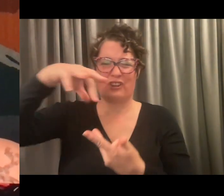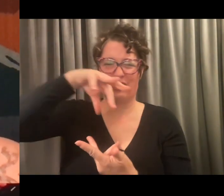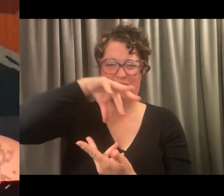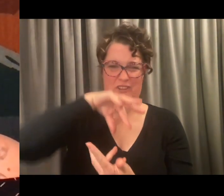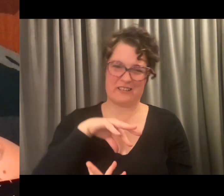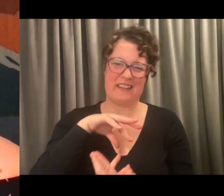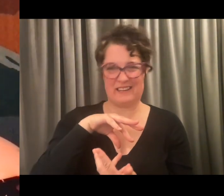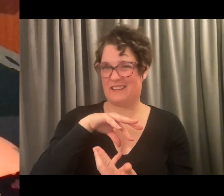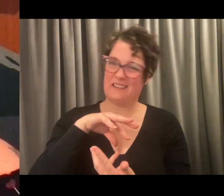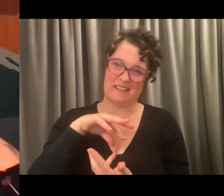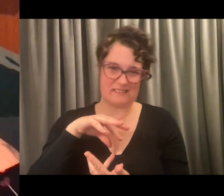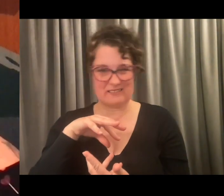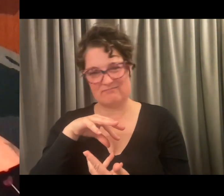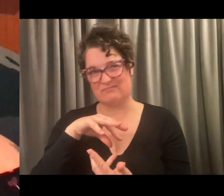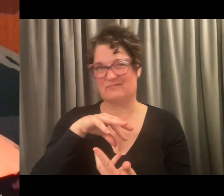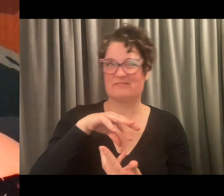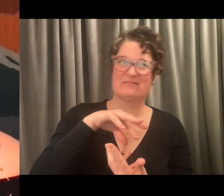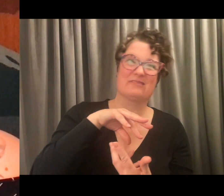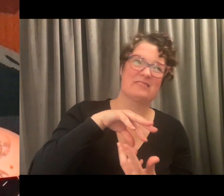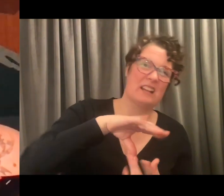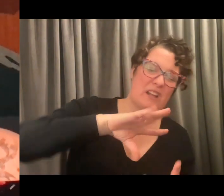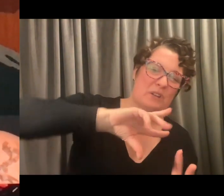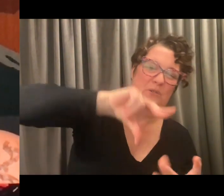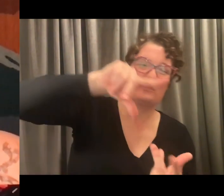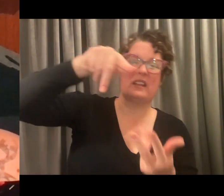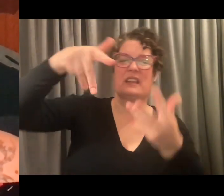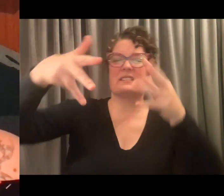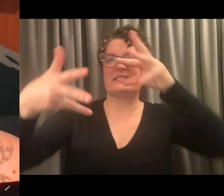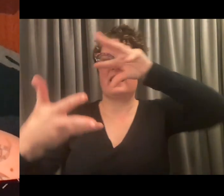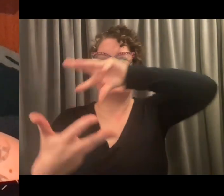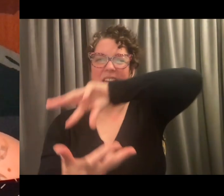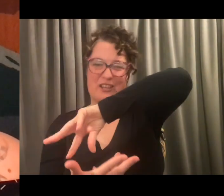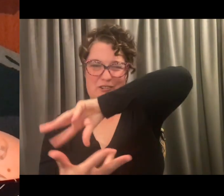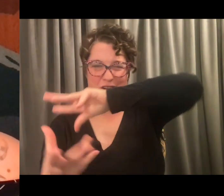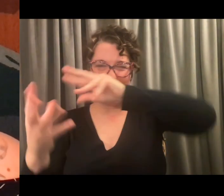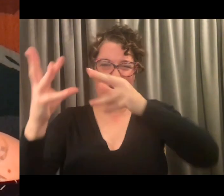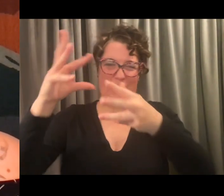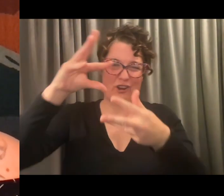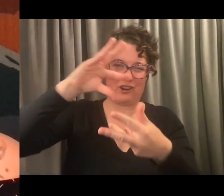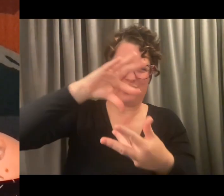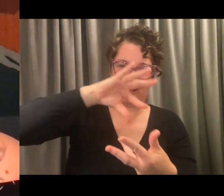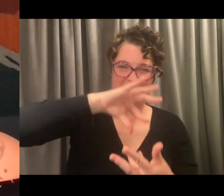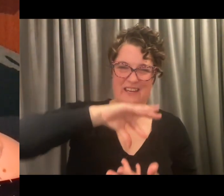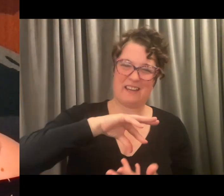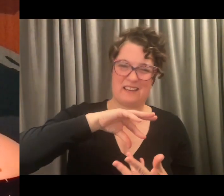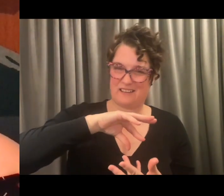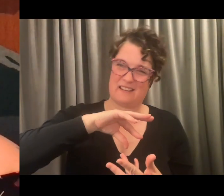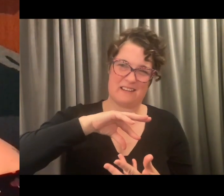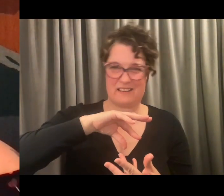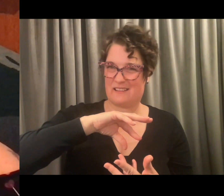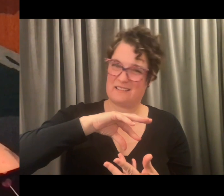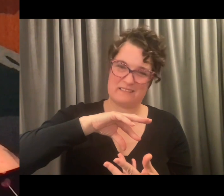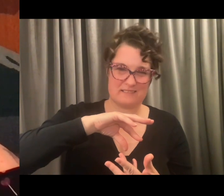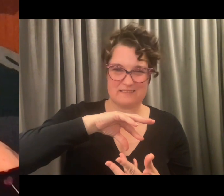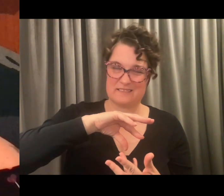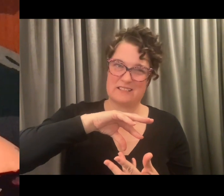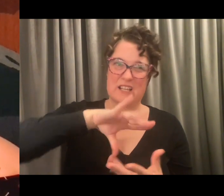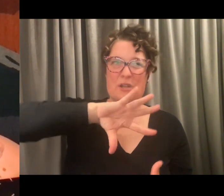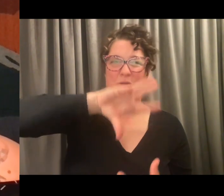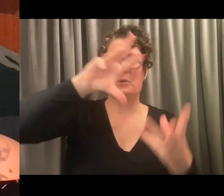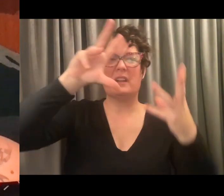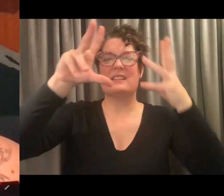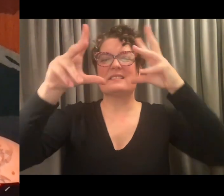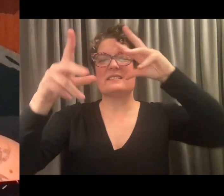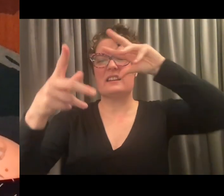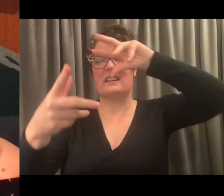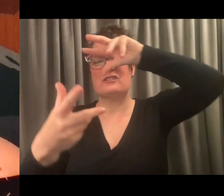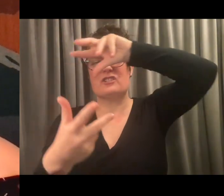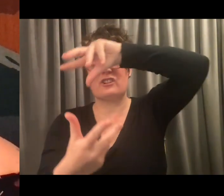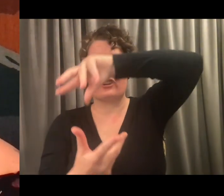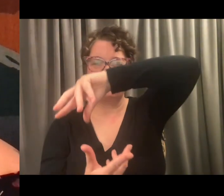Twisting and turning,